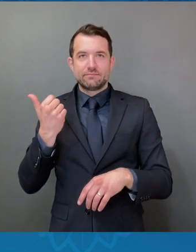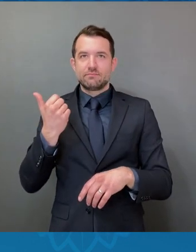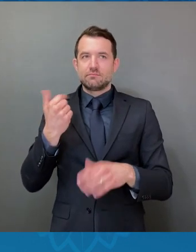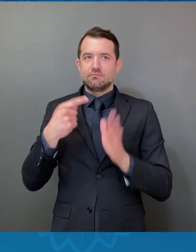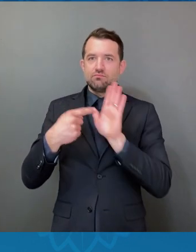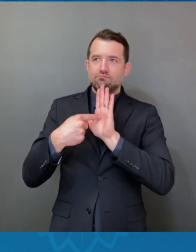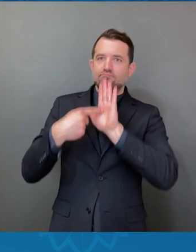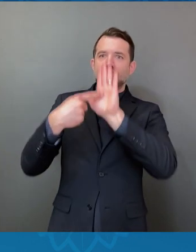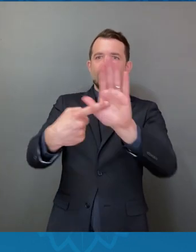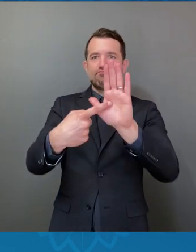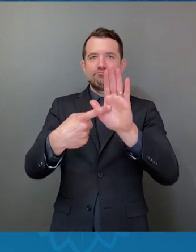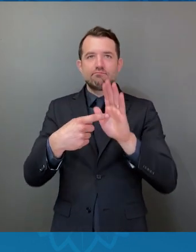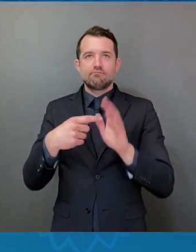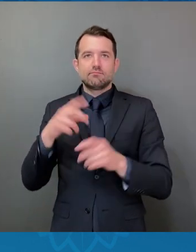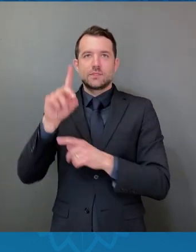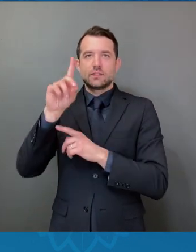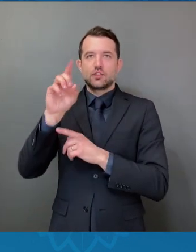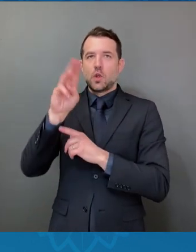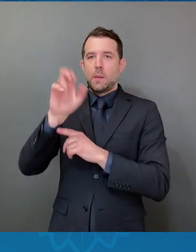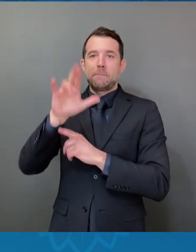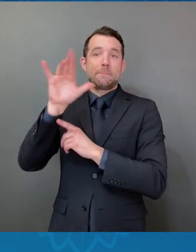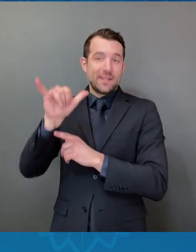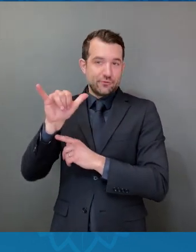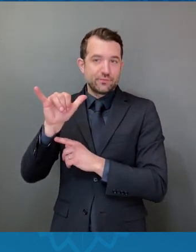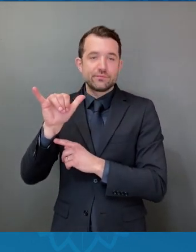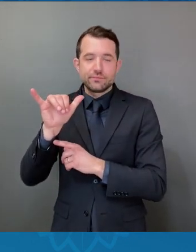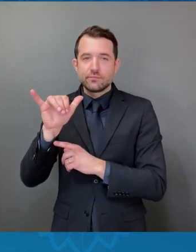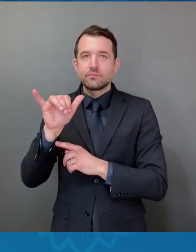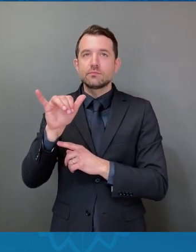And this issue of voting rights and the freedom to vote,